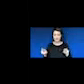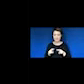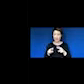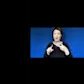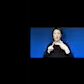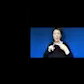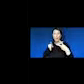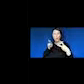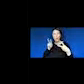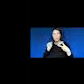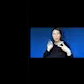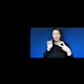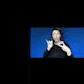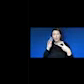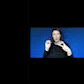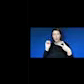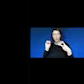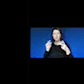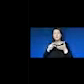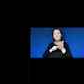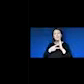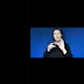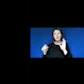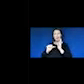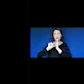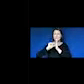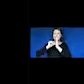do highlight their skills, abilities and interests.